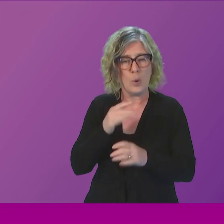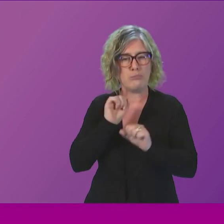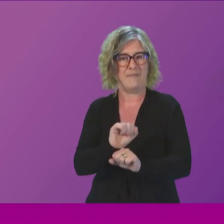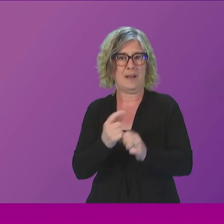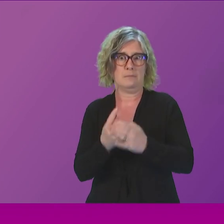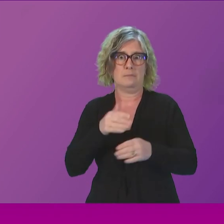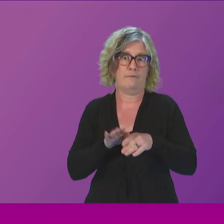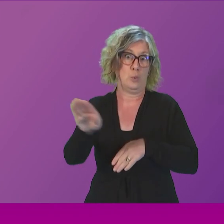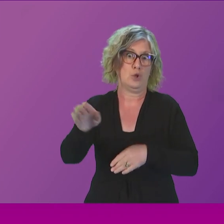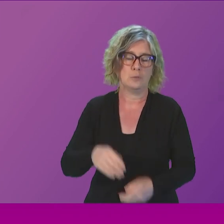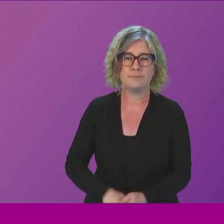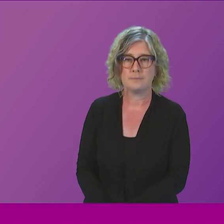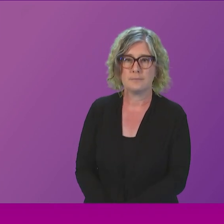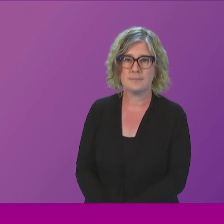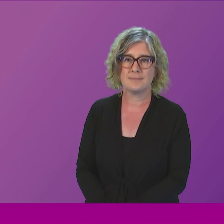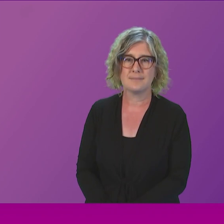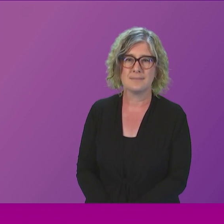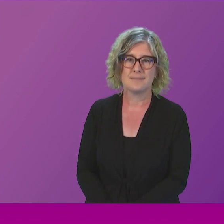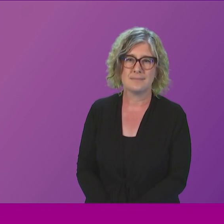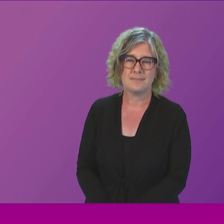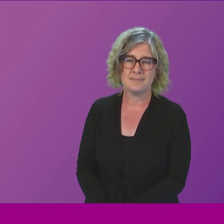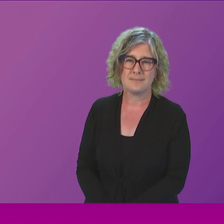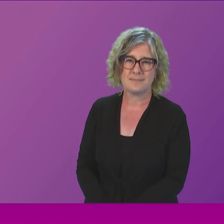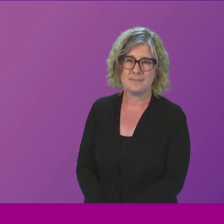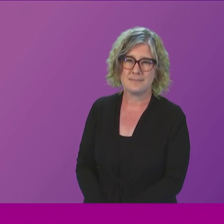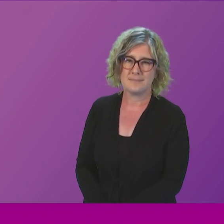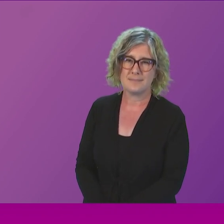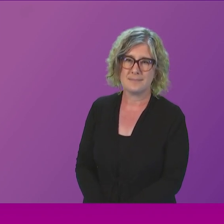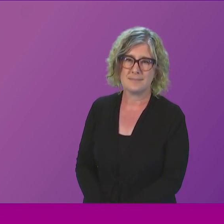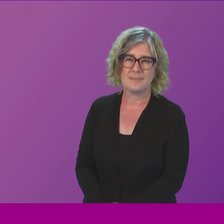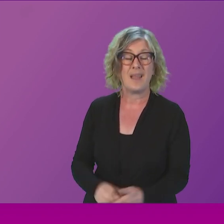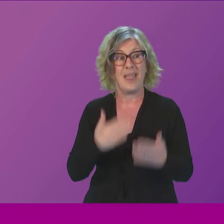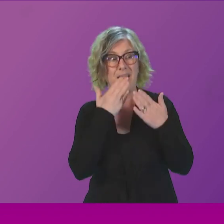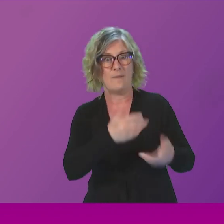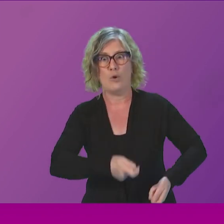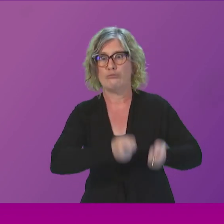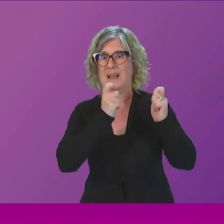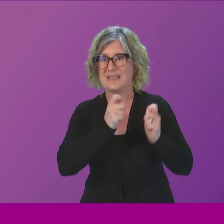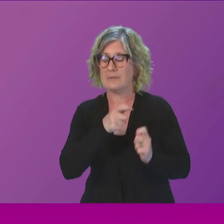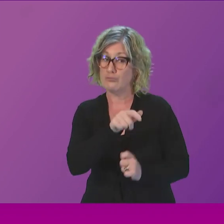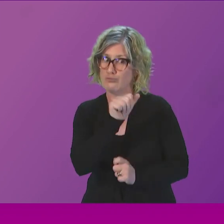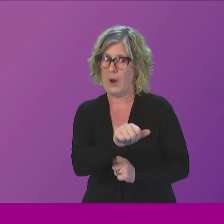I thank Foysol Choudhury for raising that incredibly important issue.